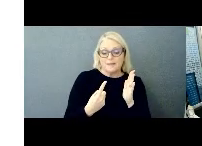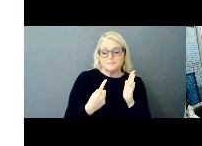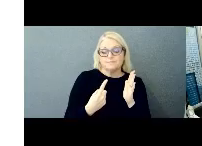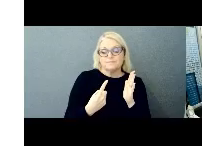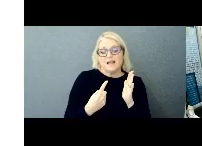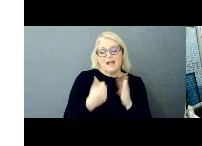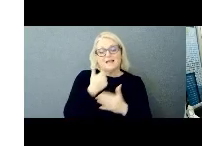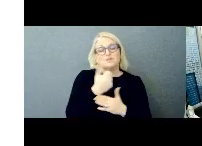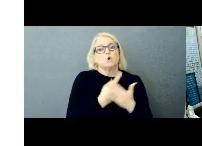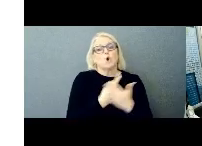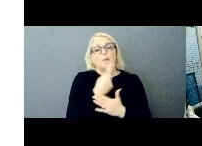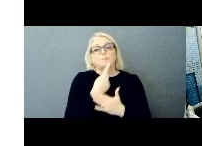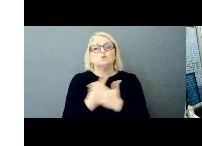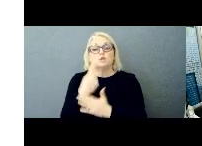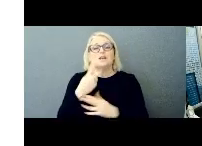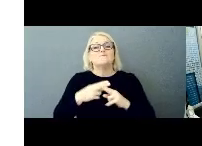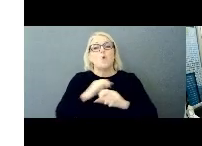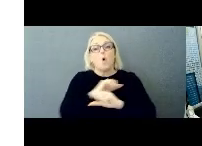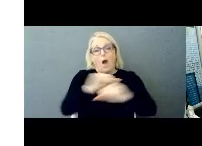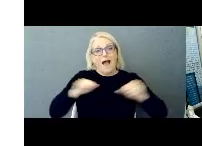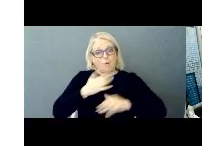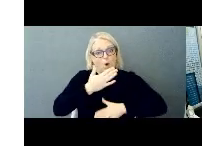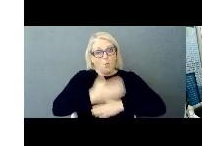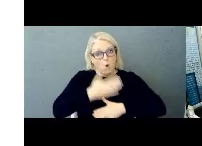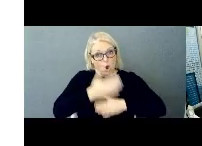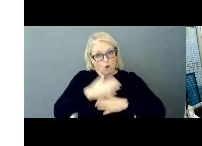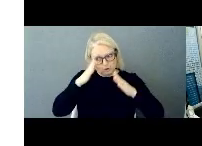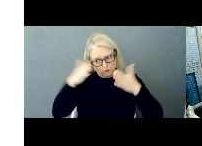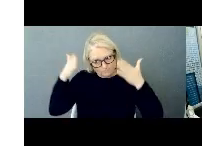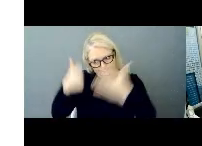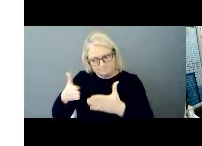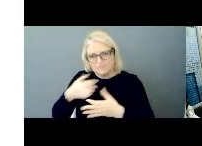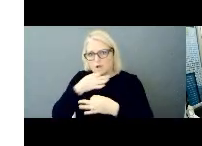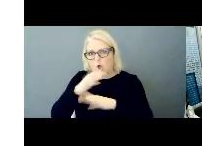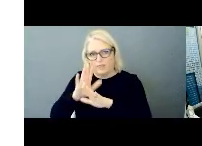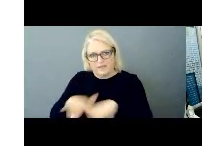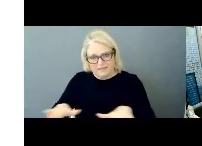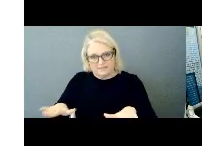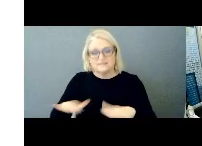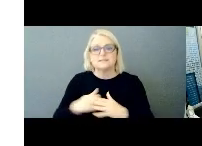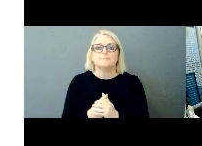to converge our effort about the same children and just note that important opportunity in time.